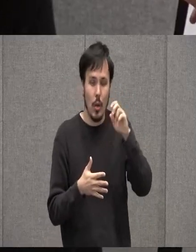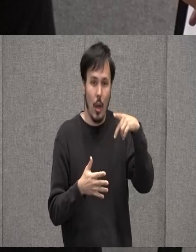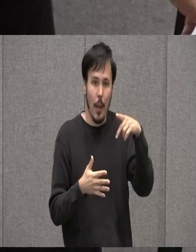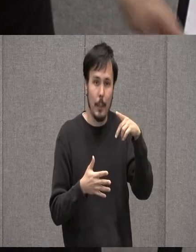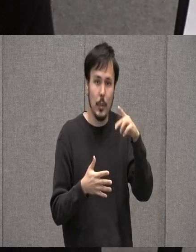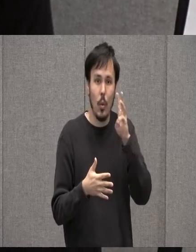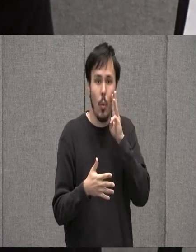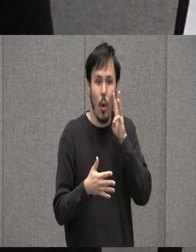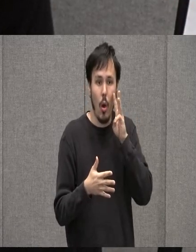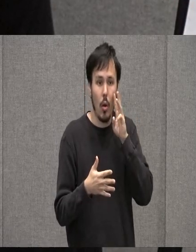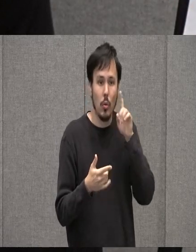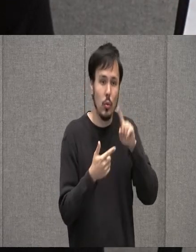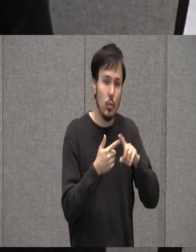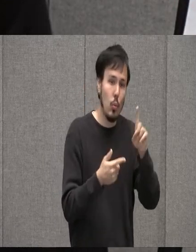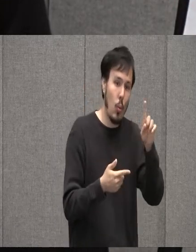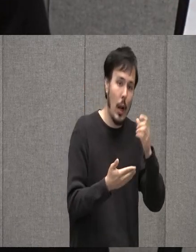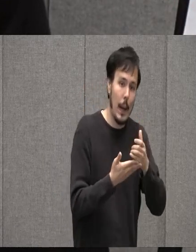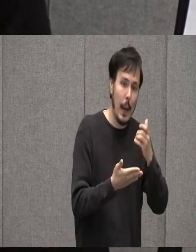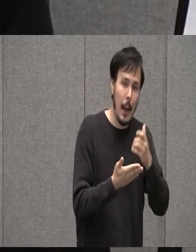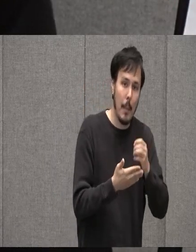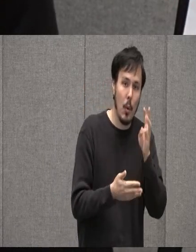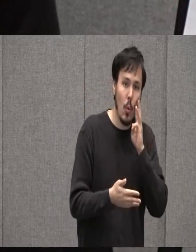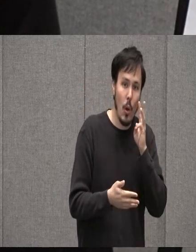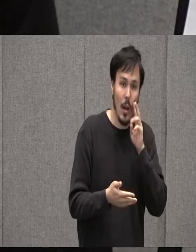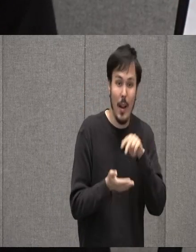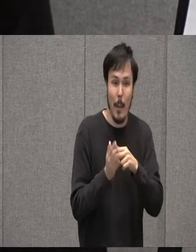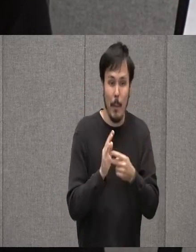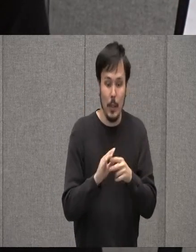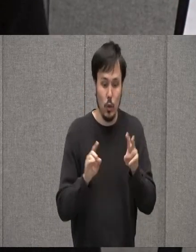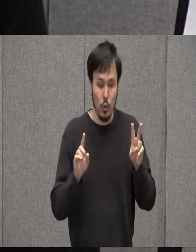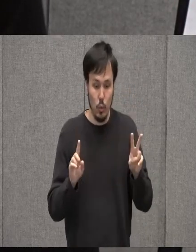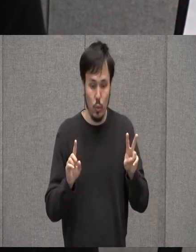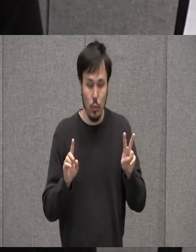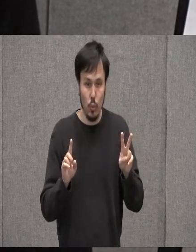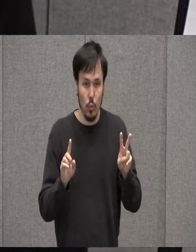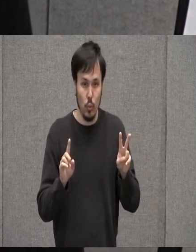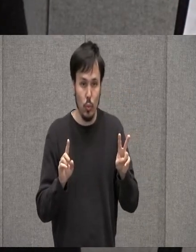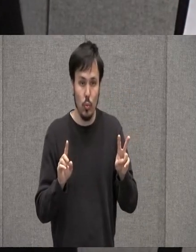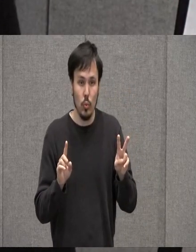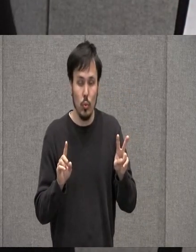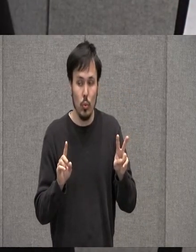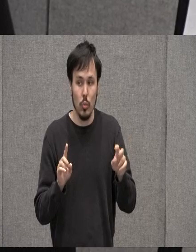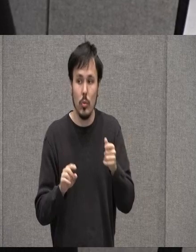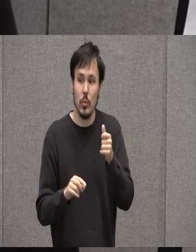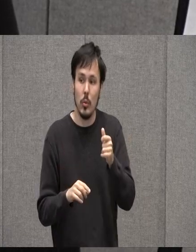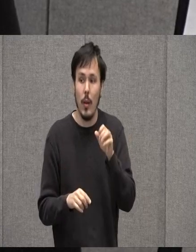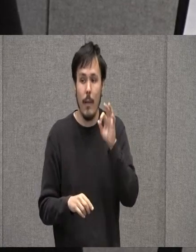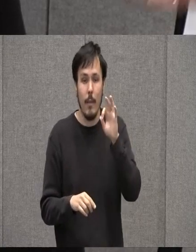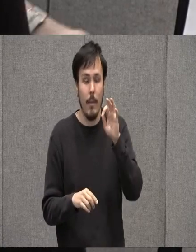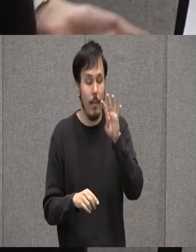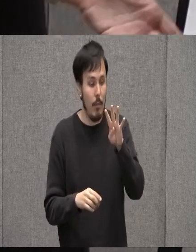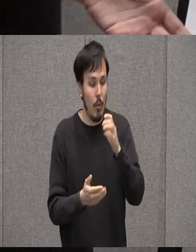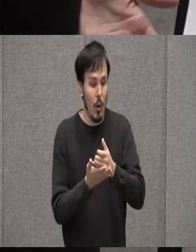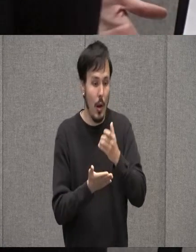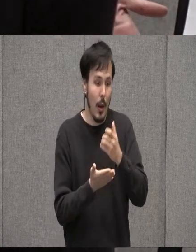and when we use that in a ratio, that means two to one. So you could even do four cups of soap and two cups of water